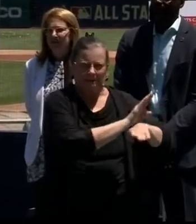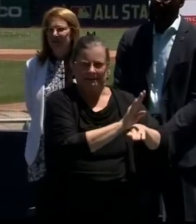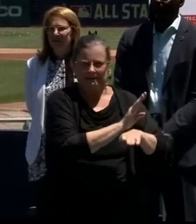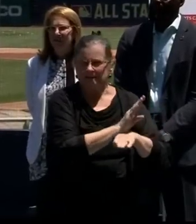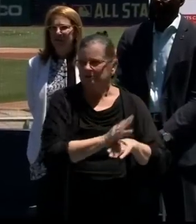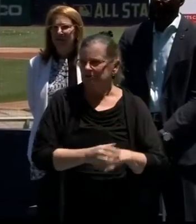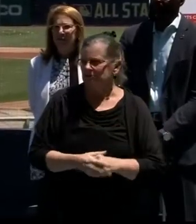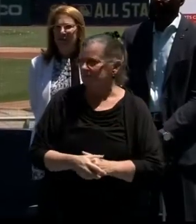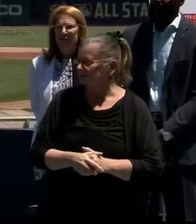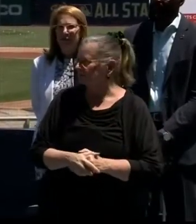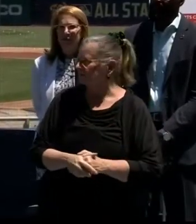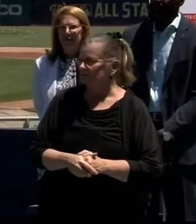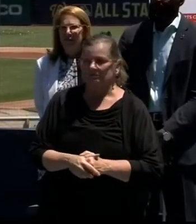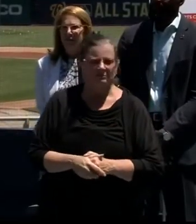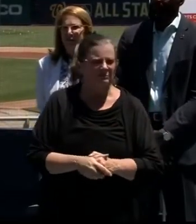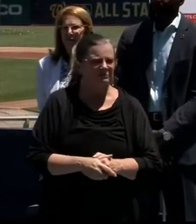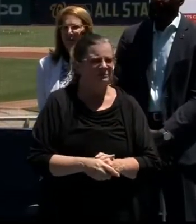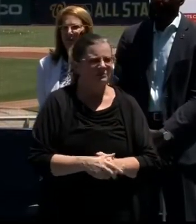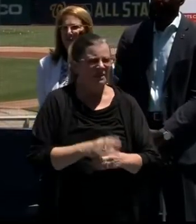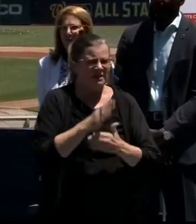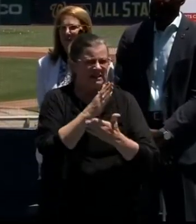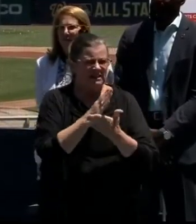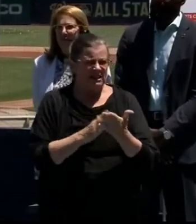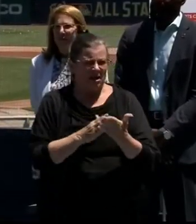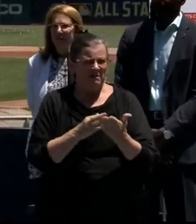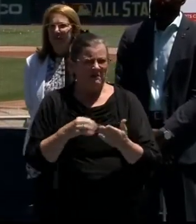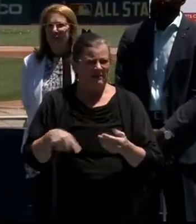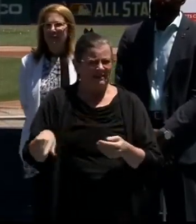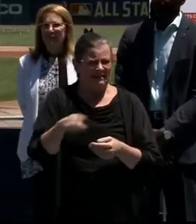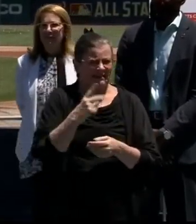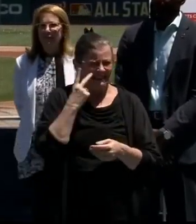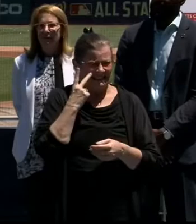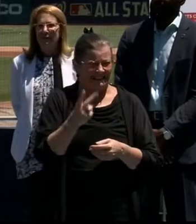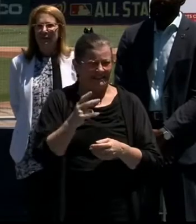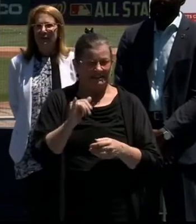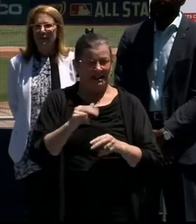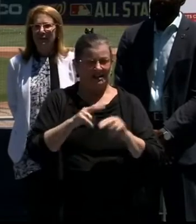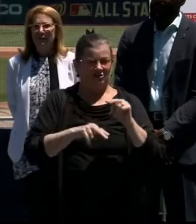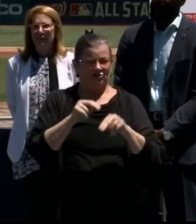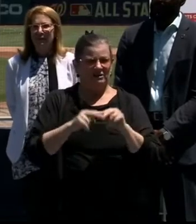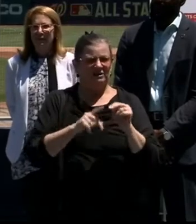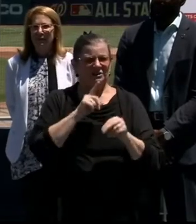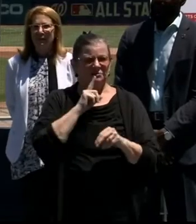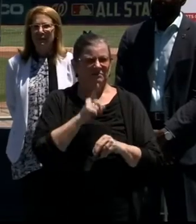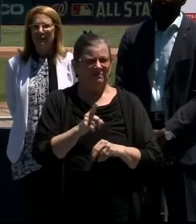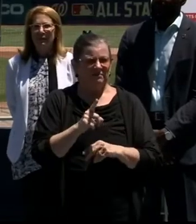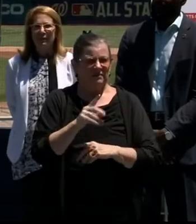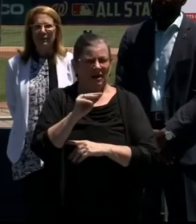BASEBALL LOADING IN, BUILDING A SMALL LITTLE CITY AROUND NATIONALS PARK.